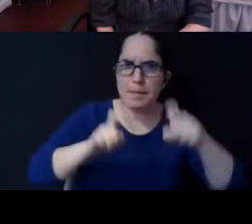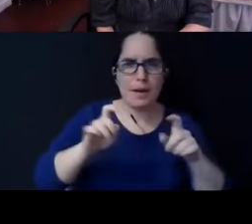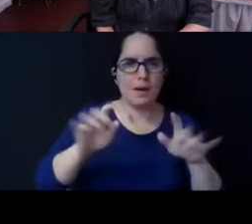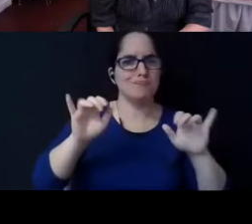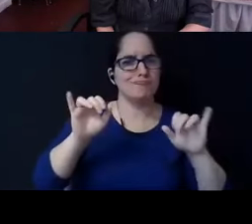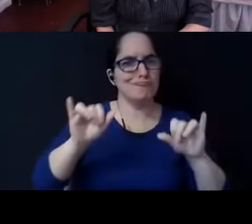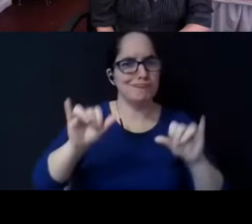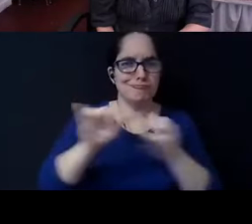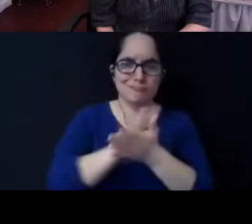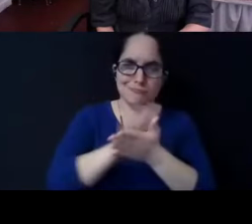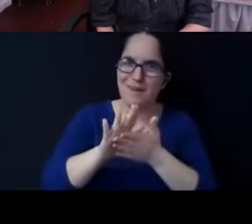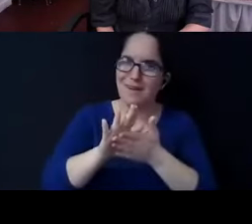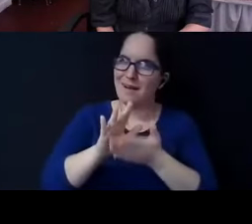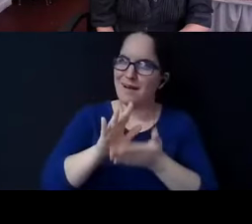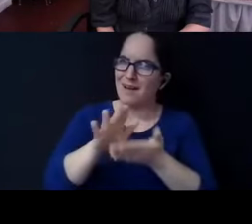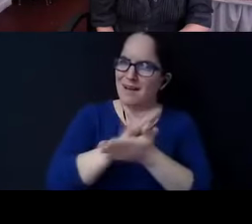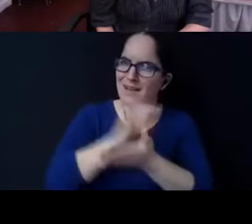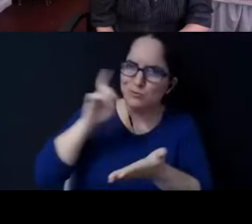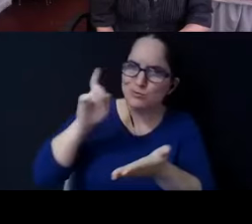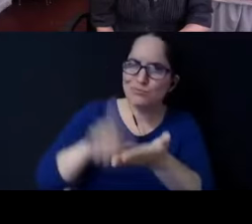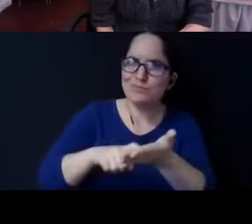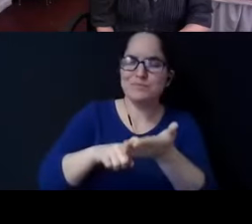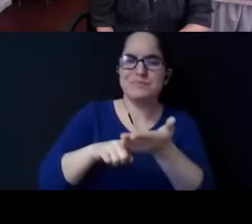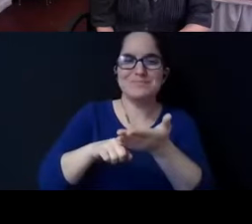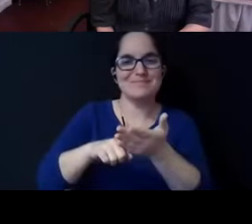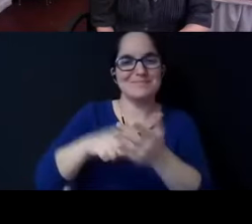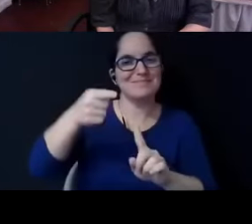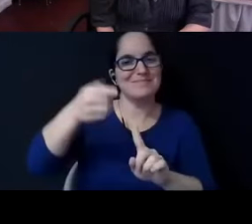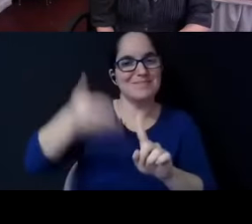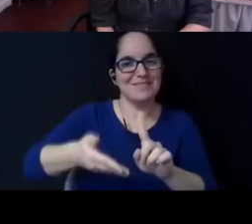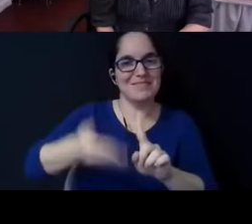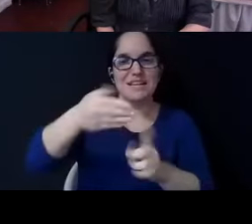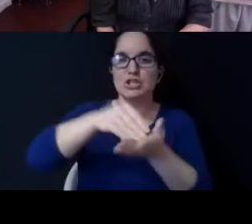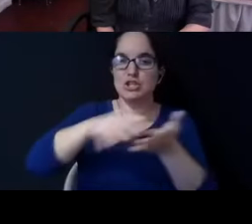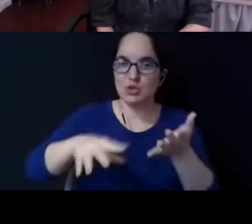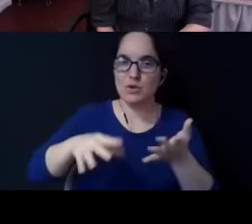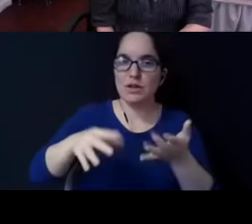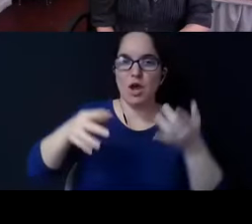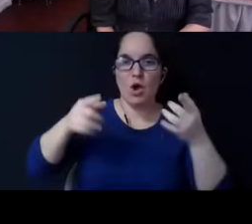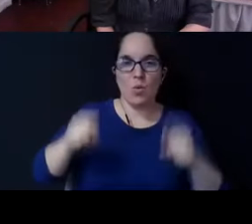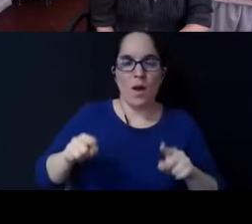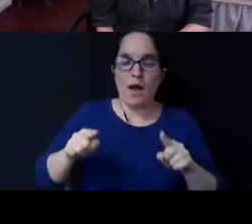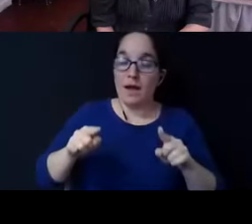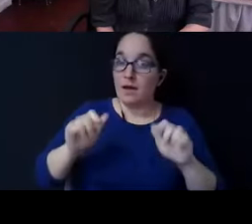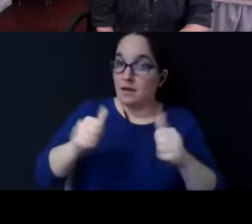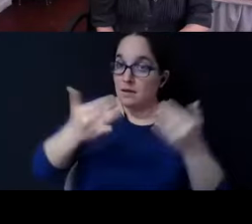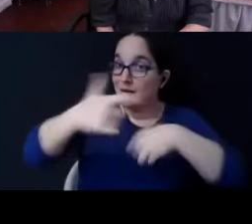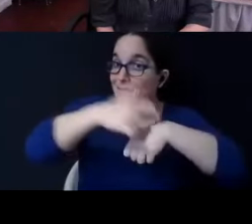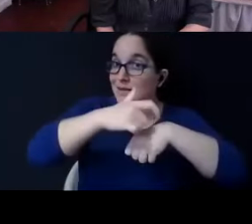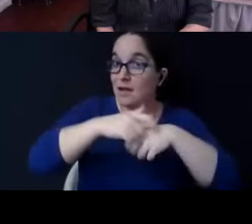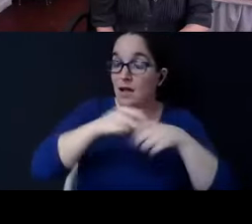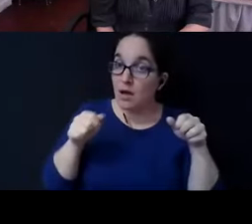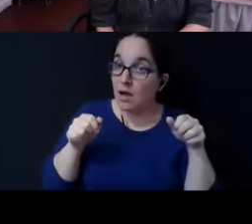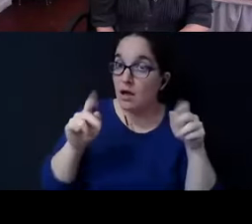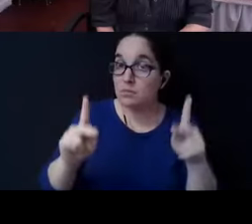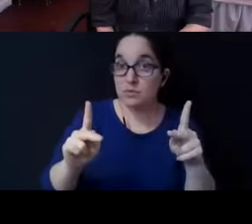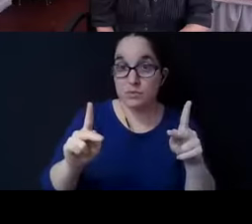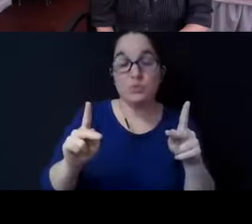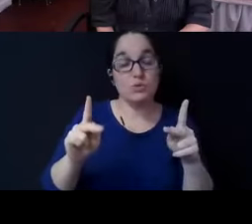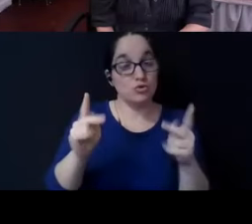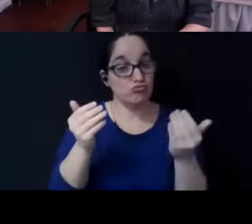discover if the student wasn't given like the time and opportunity to actually lead the class.